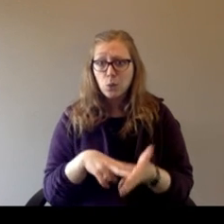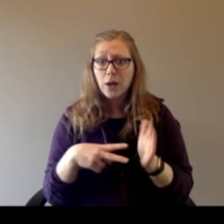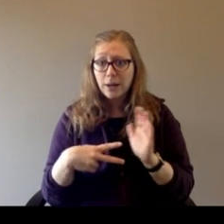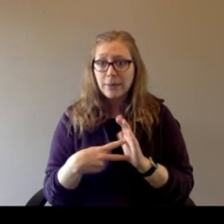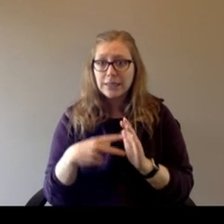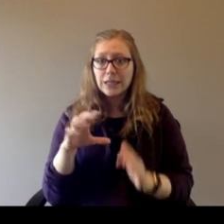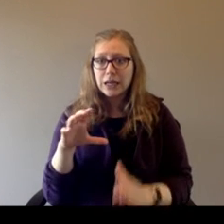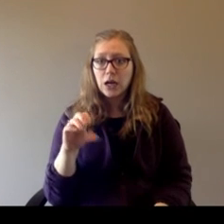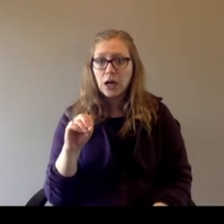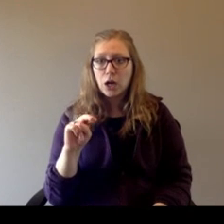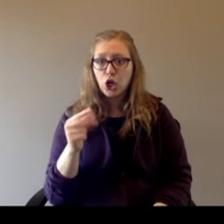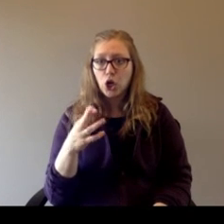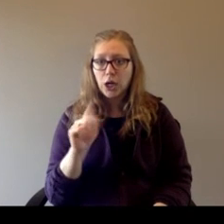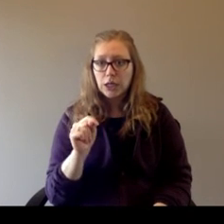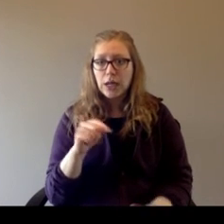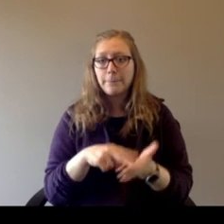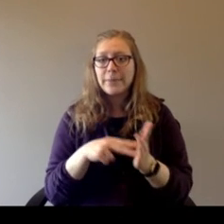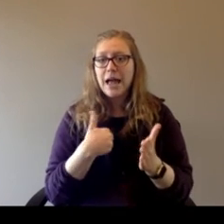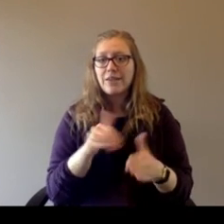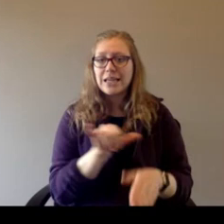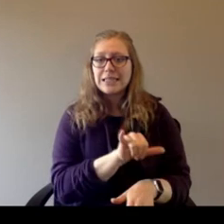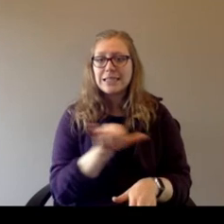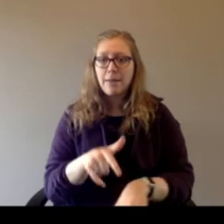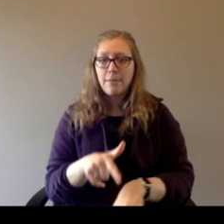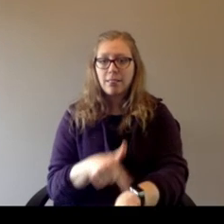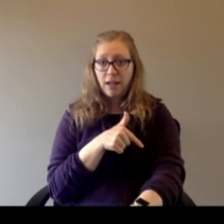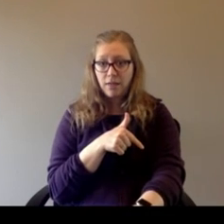So this is definition of congruence.